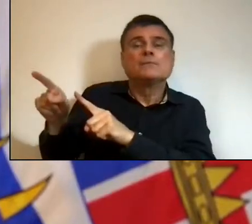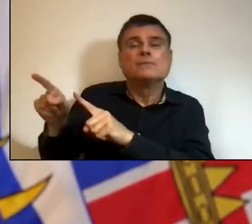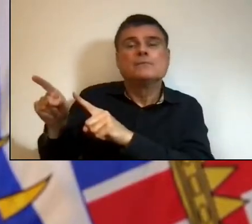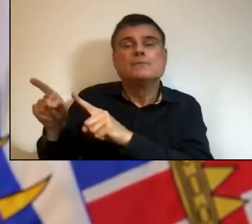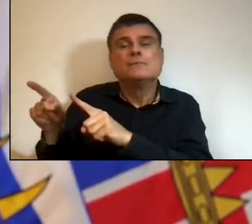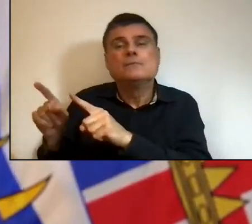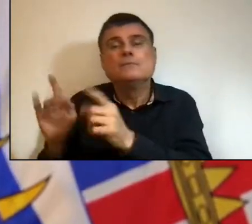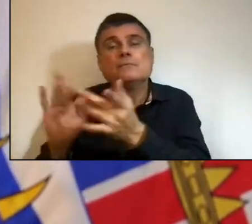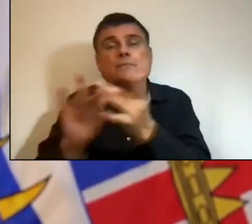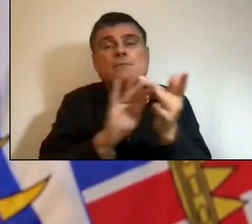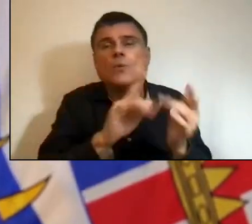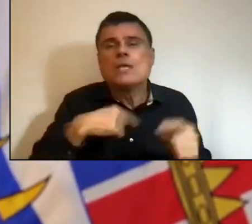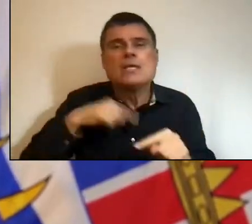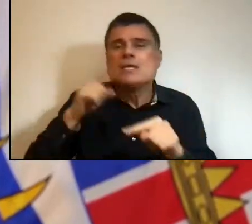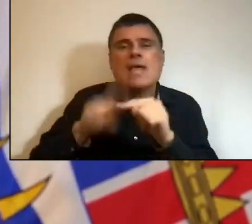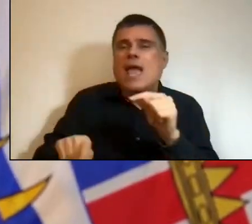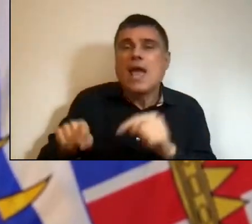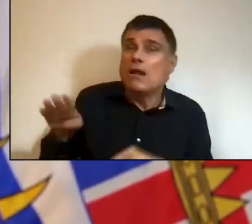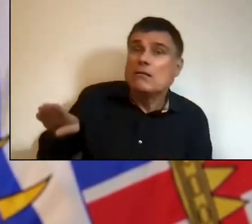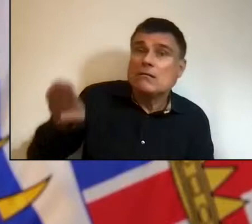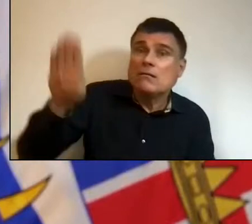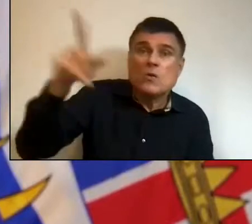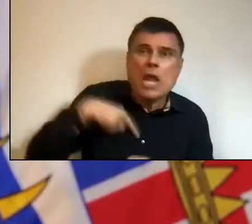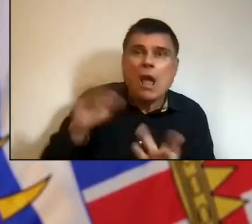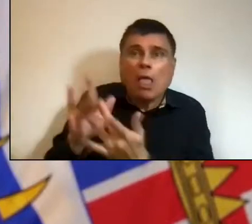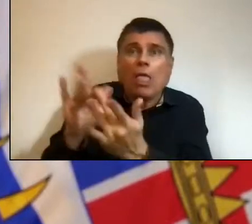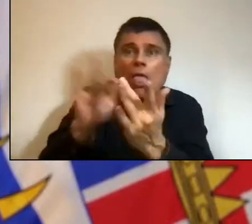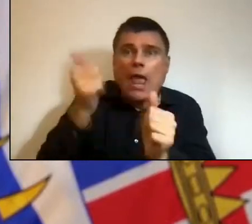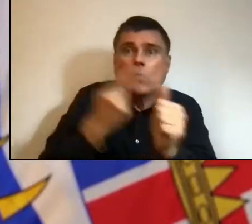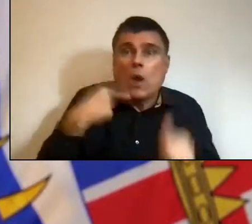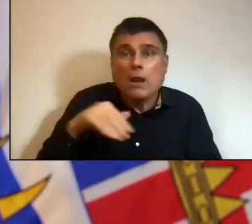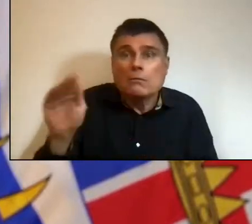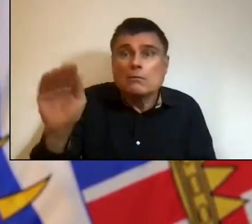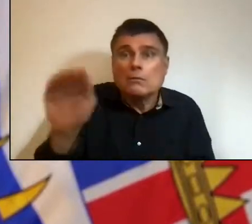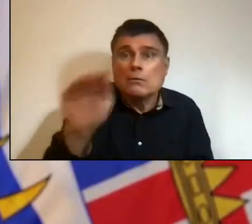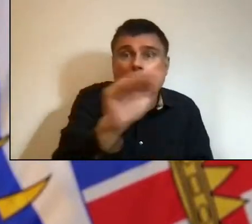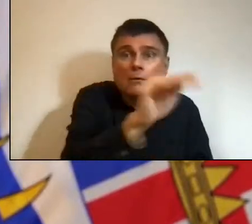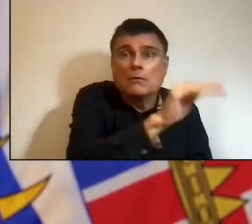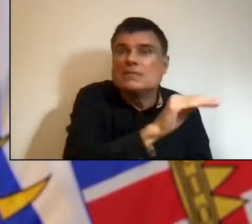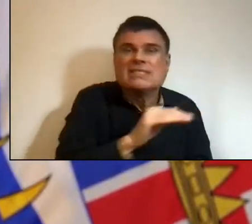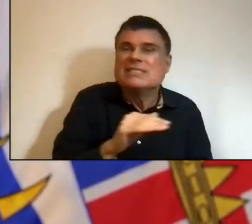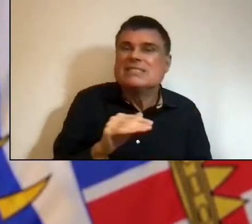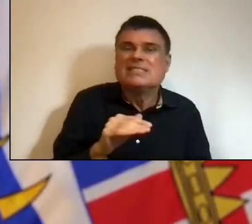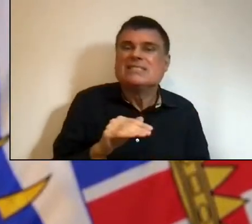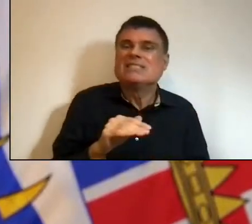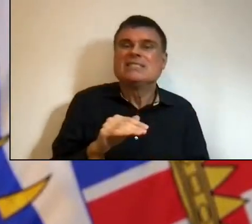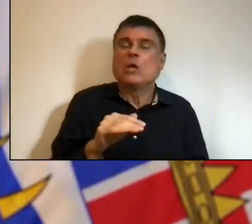to redeploy those people to be able to support testing and support immunization programs.